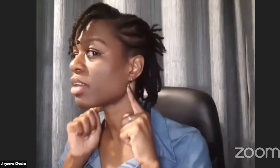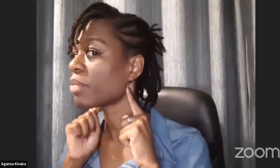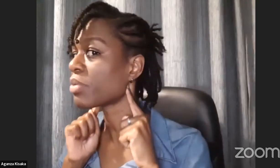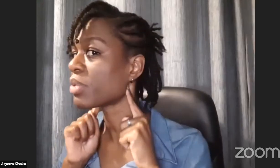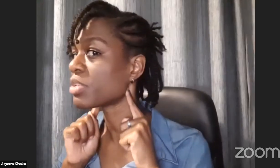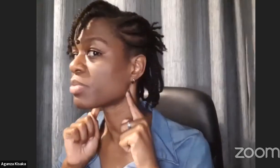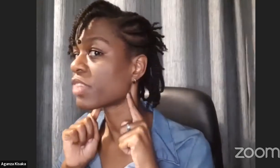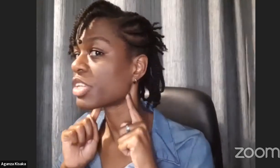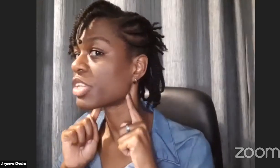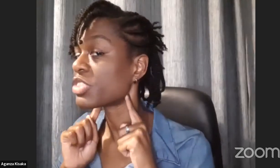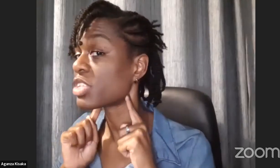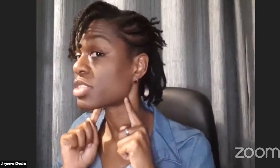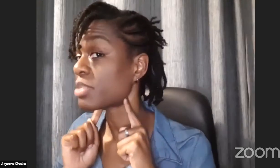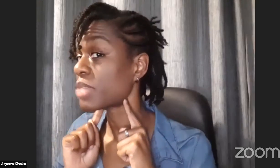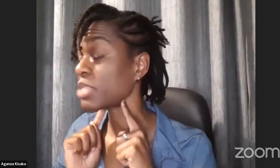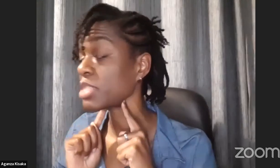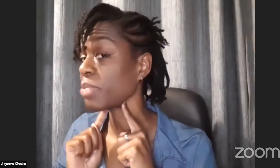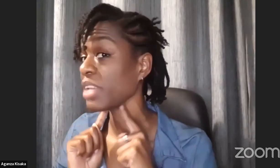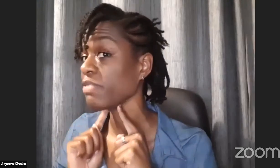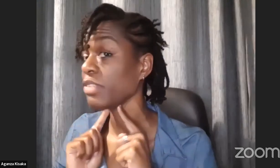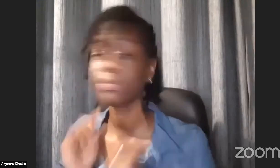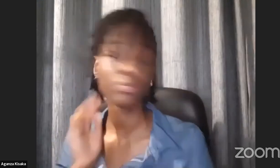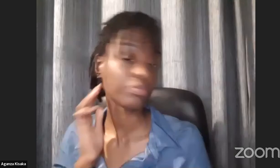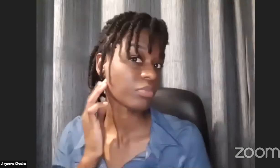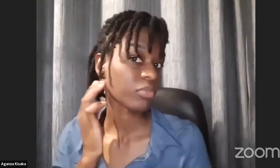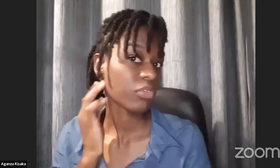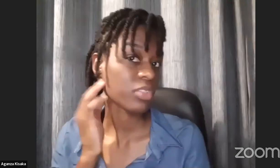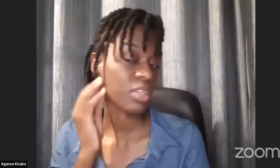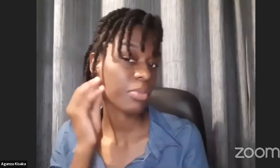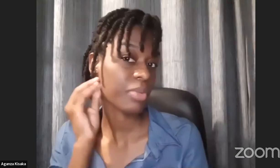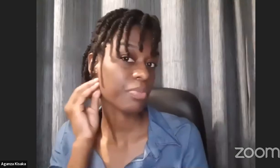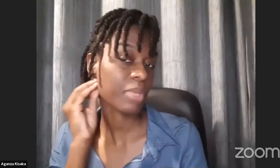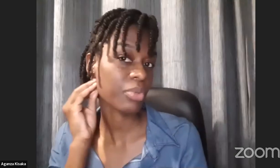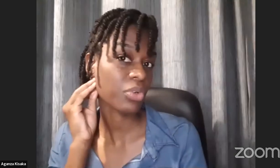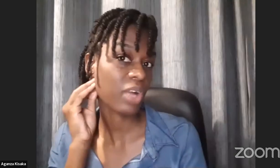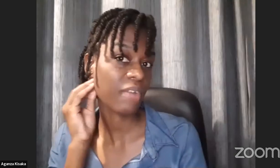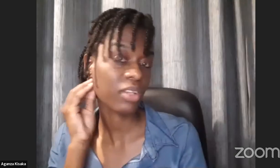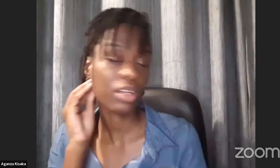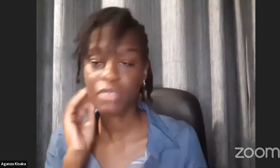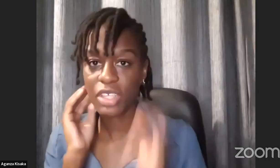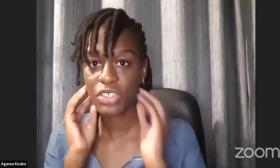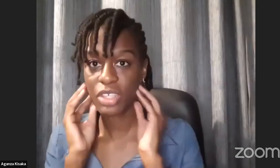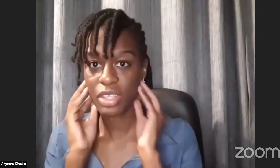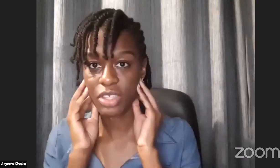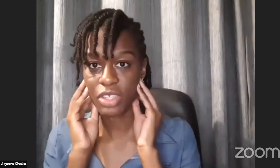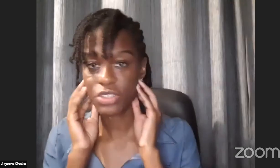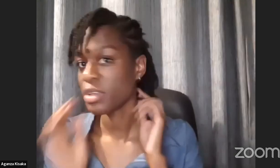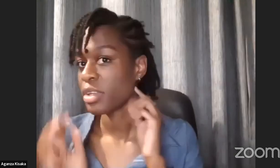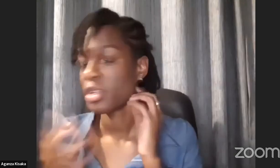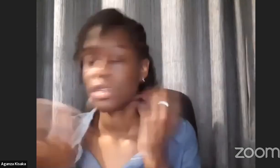Yup, you want it to be very gentle. Sometimes it's painful, some people who have a lot of tension in their jaw